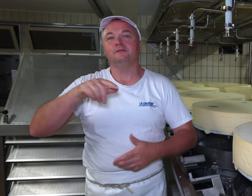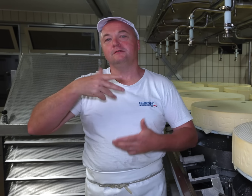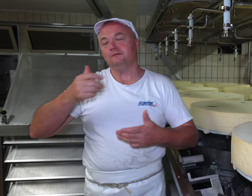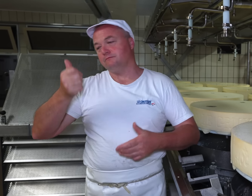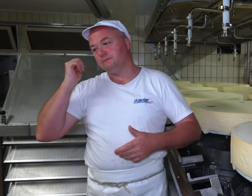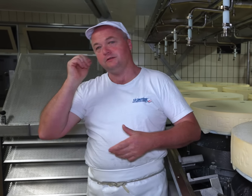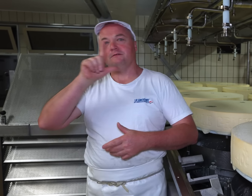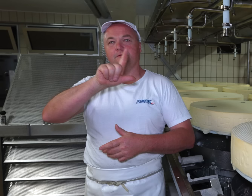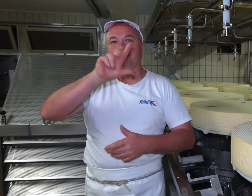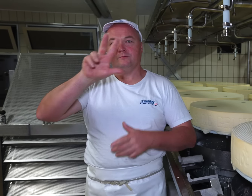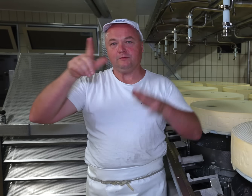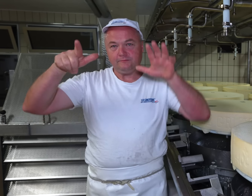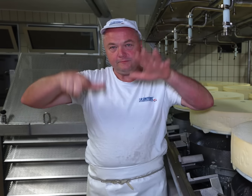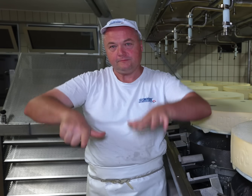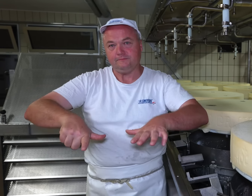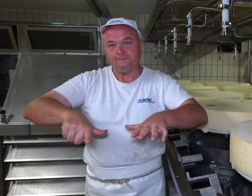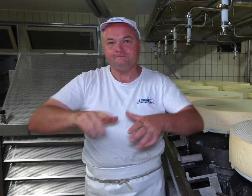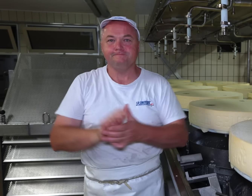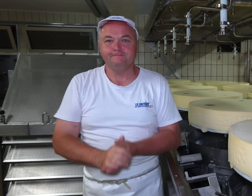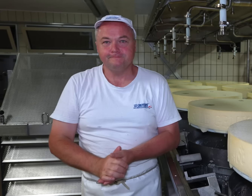So it’s yesterday, 23rd of July.